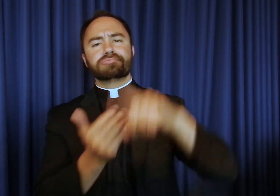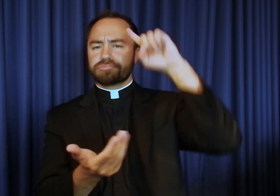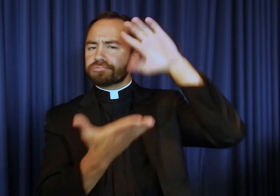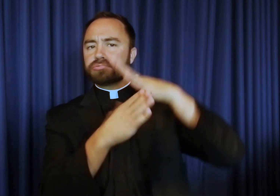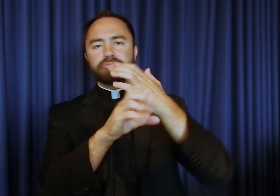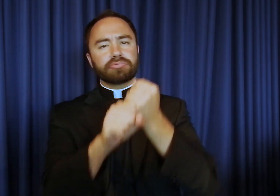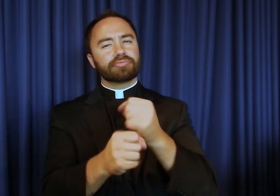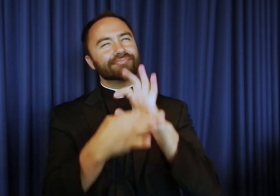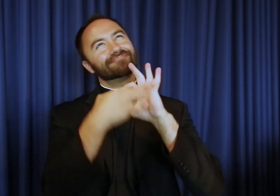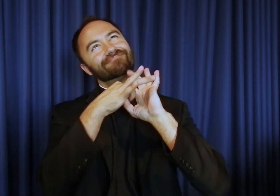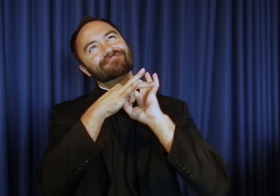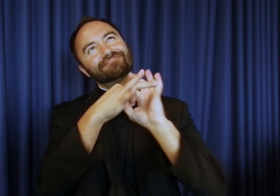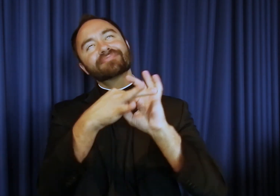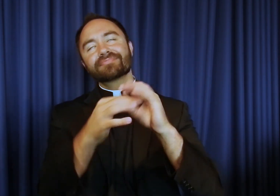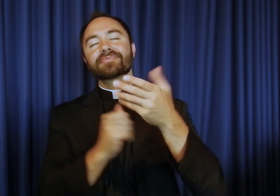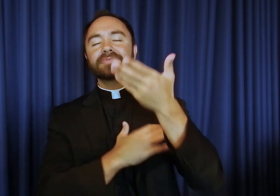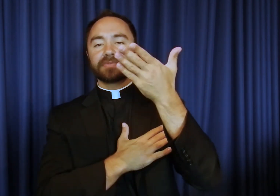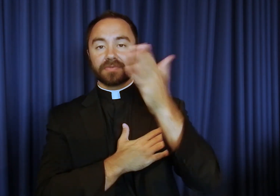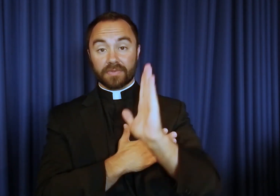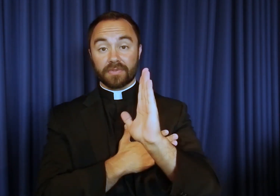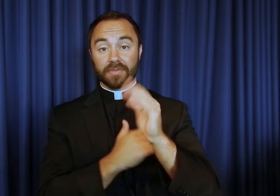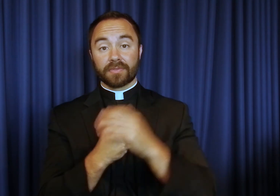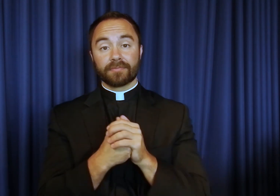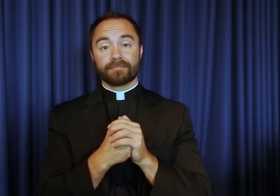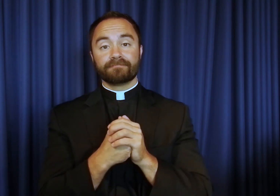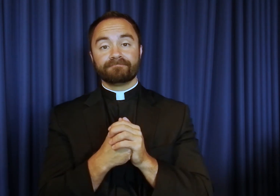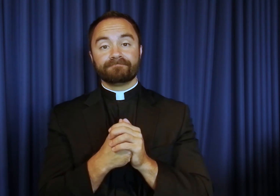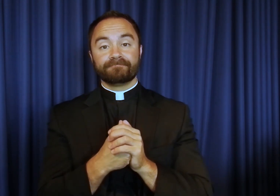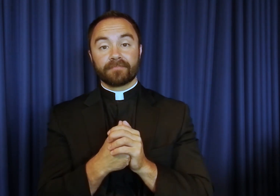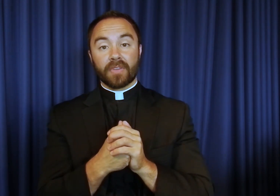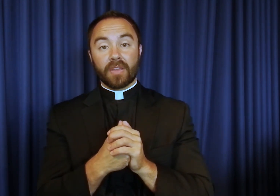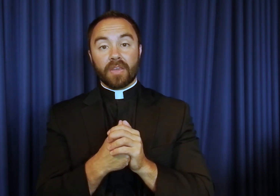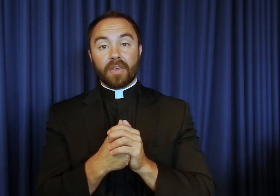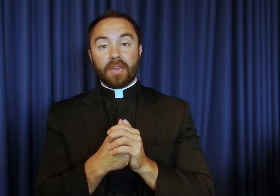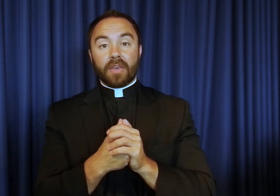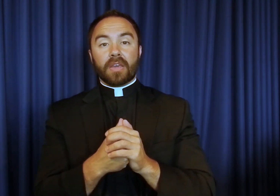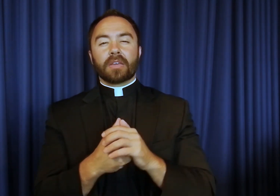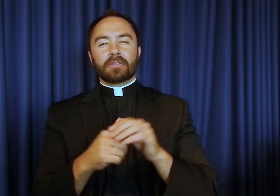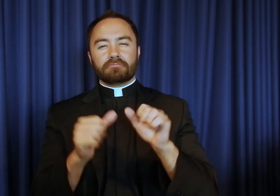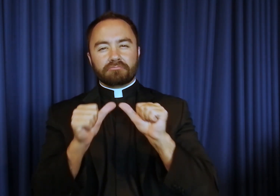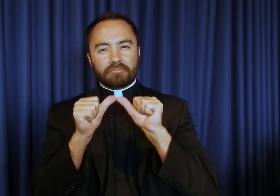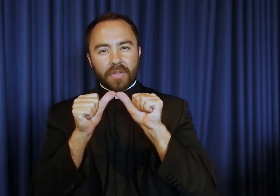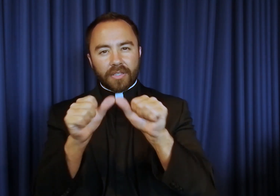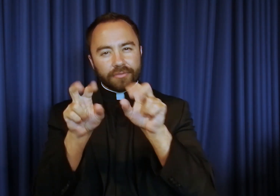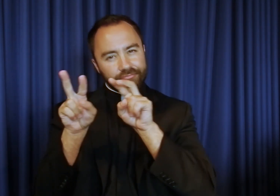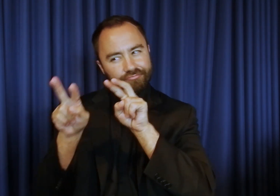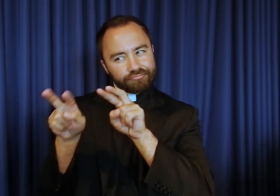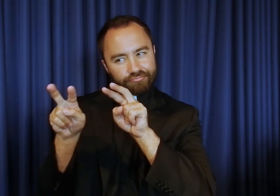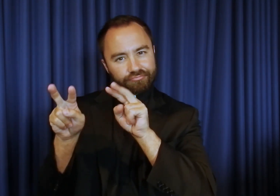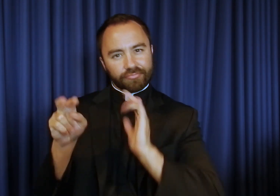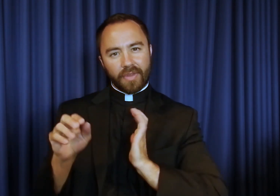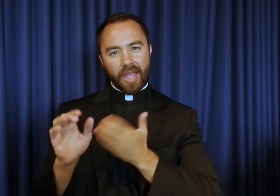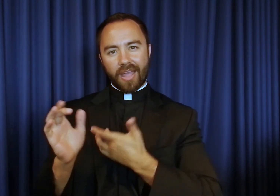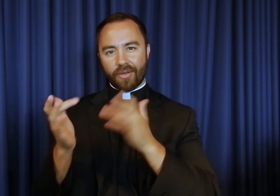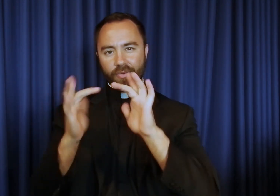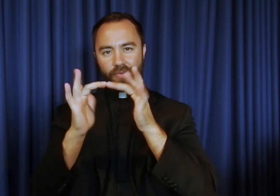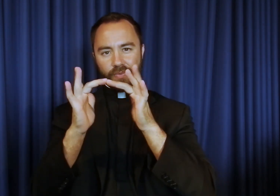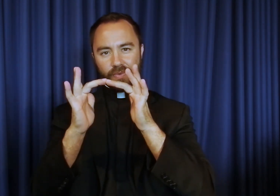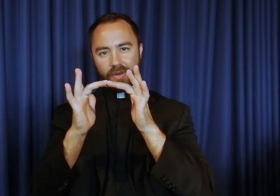you getting deeper in your faith, in your relationship with God. Continue to keep